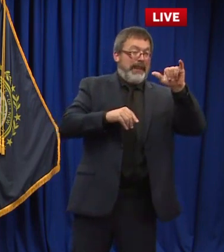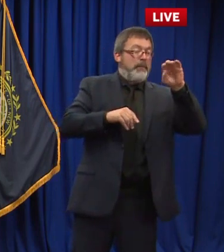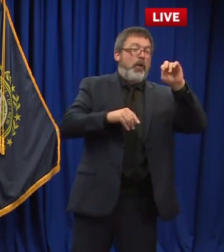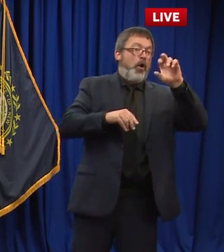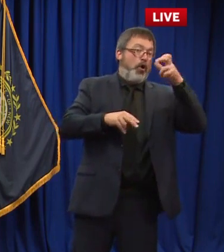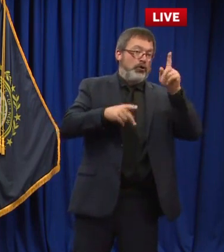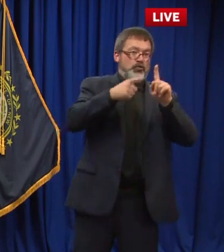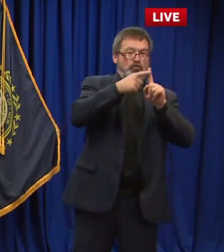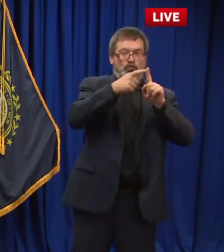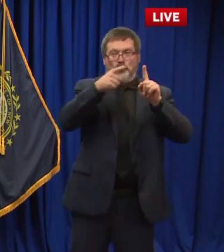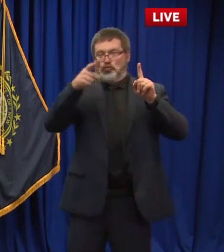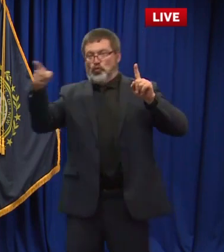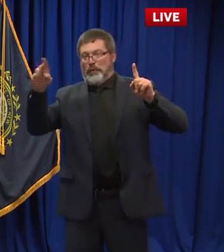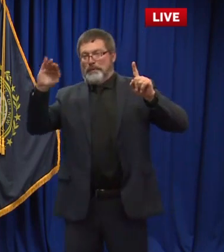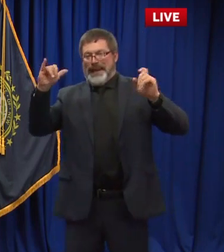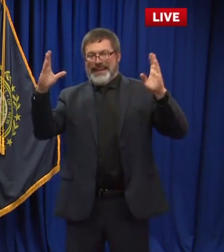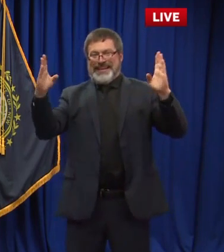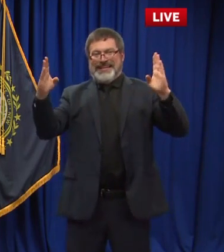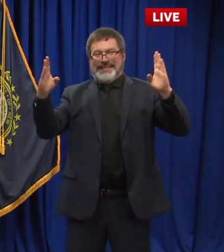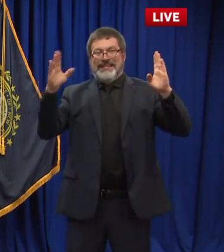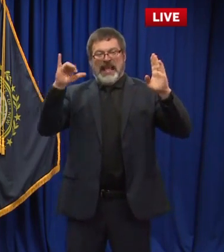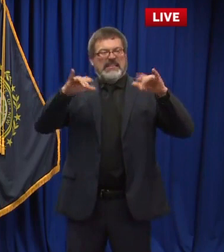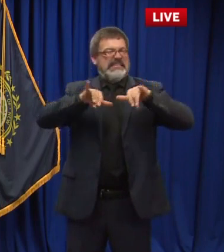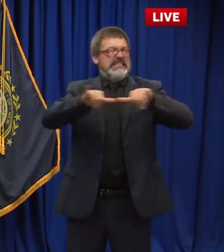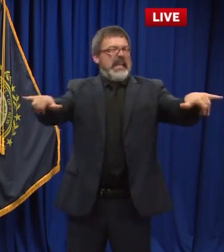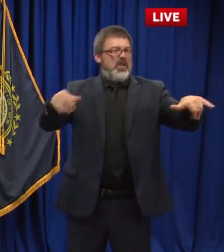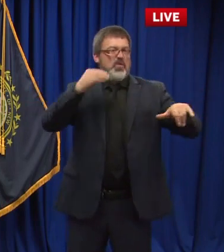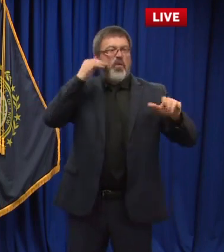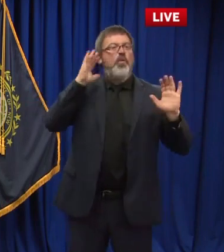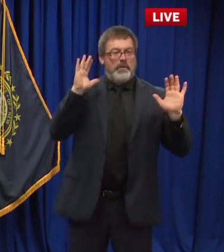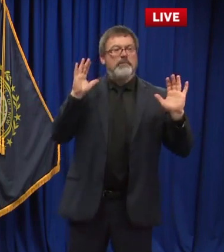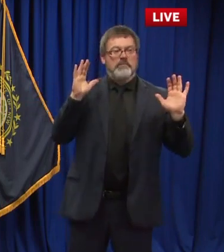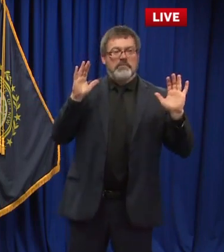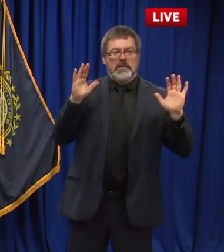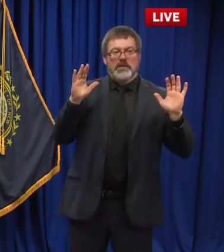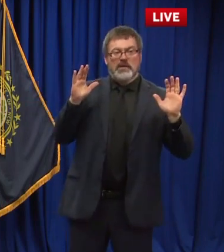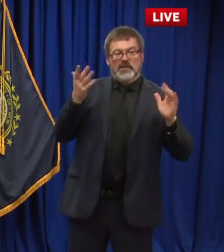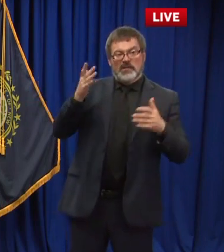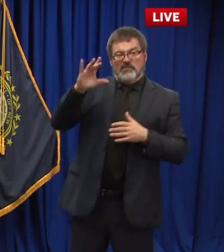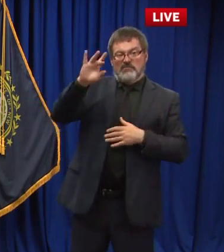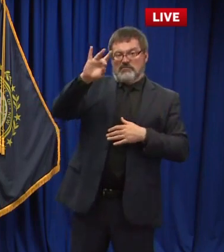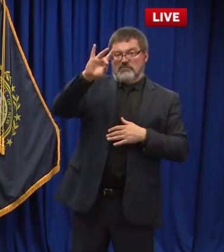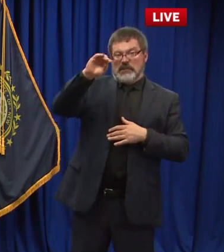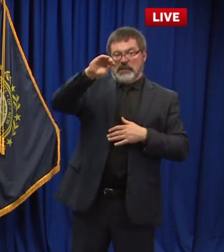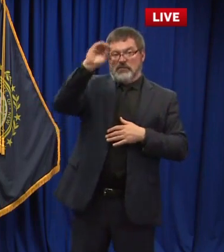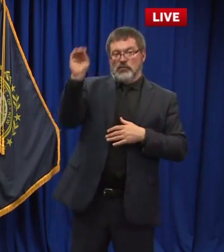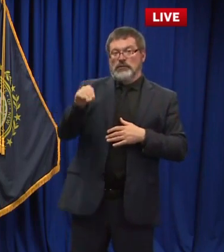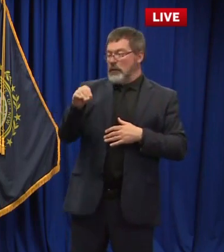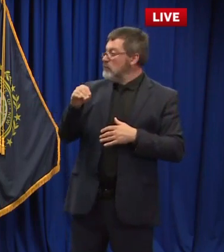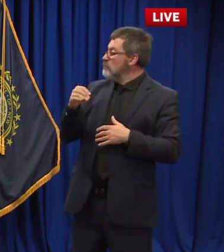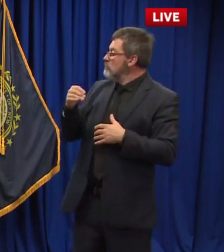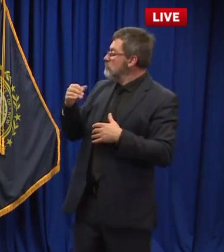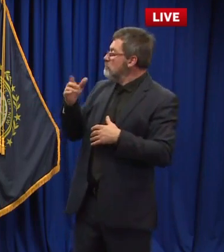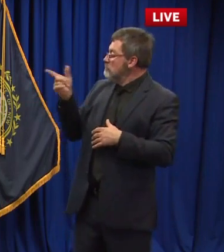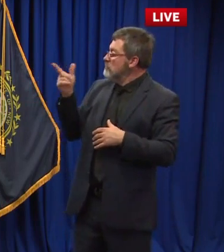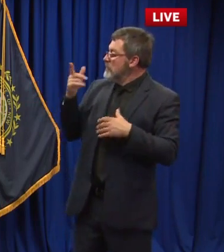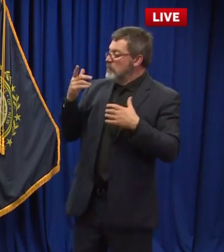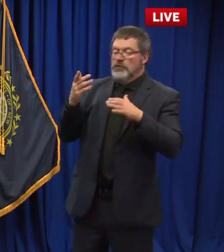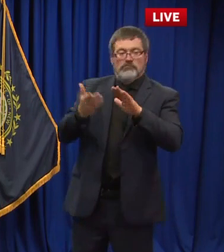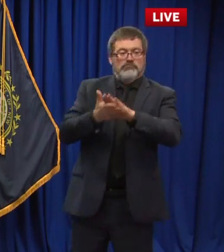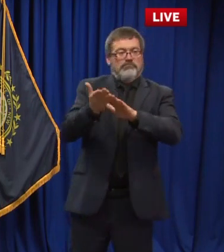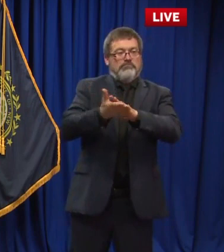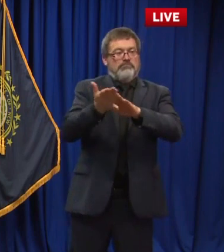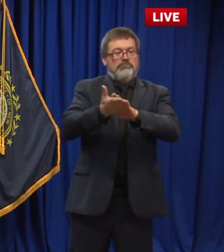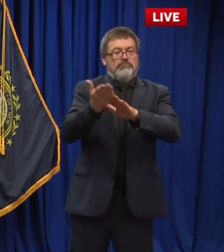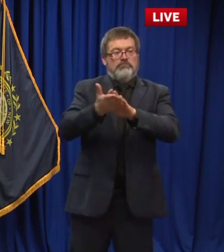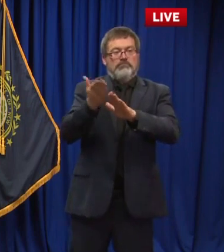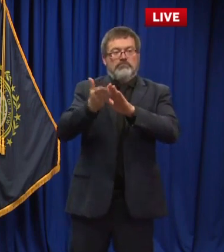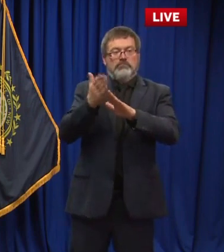THAT MEANS ABOUT 80% OF PEOPLE IN IN HOSPITALS WERE STILL WORKING DURING THE STAY-AT-HOME ORDER.